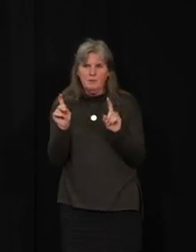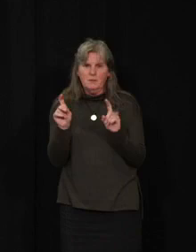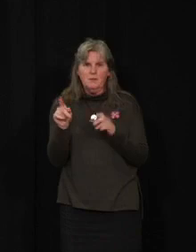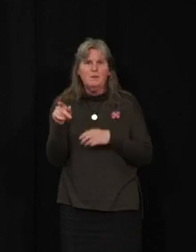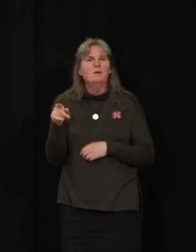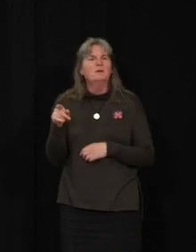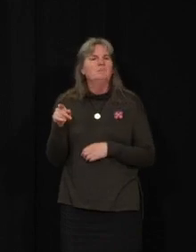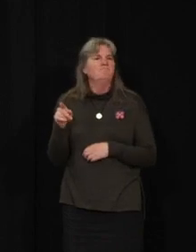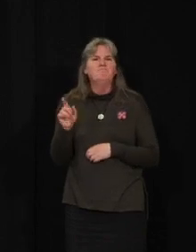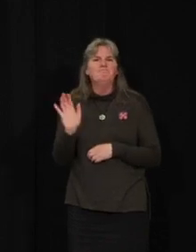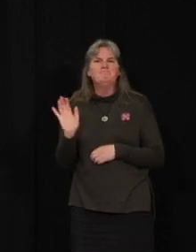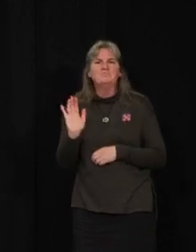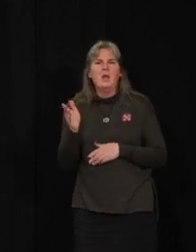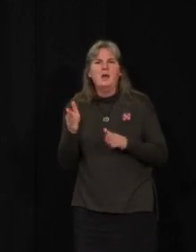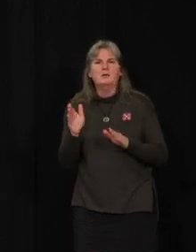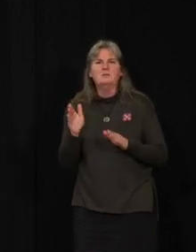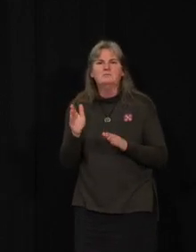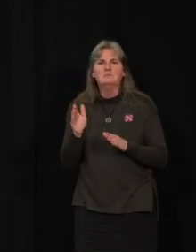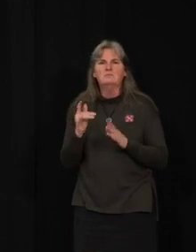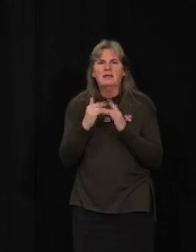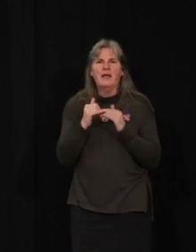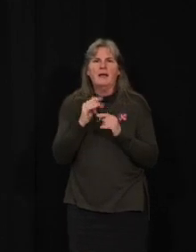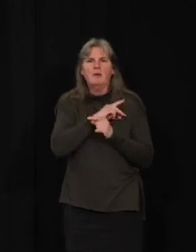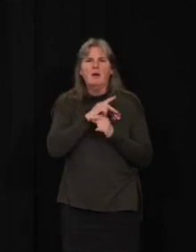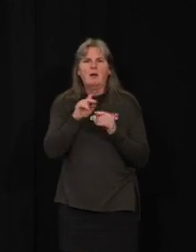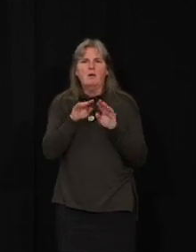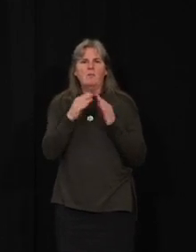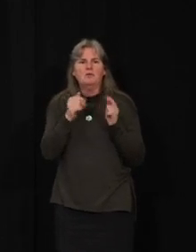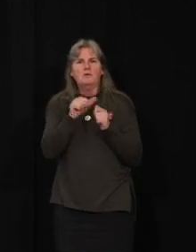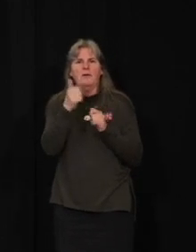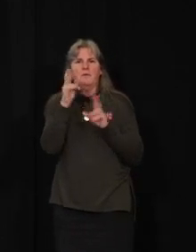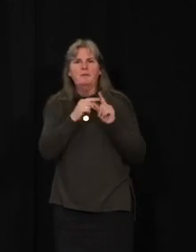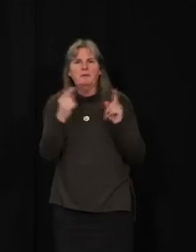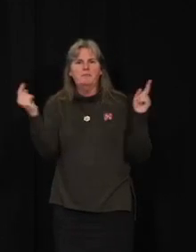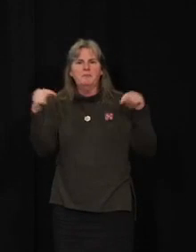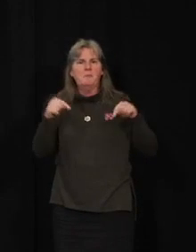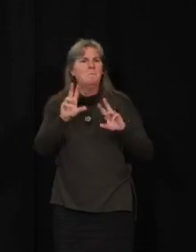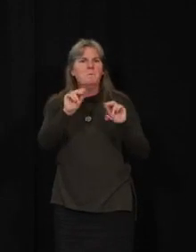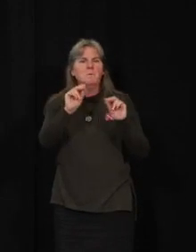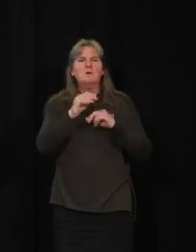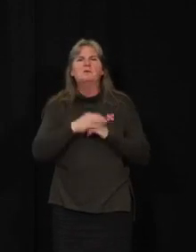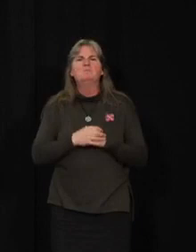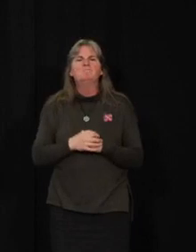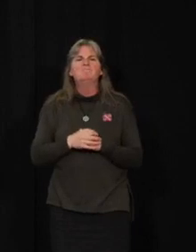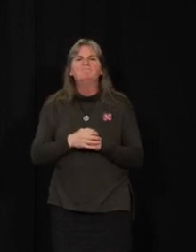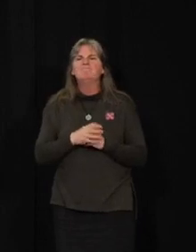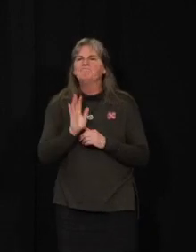Firstly, we believe that the bet way to keep Yukoners safe from